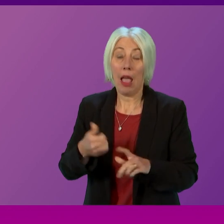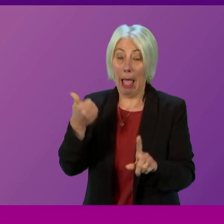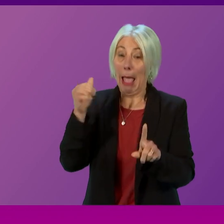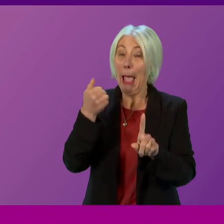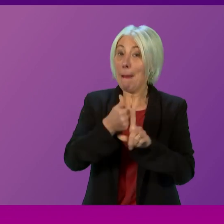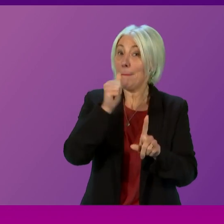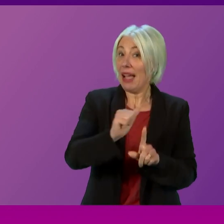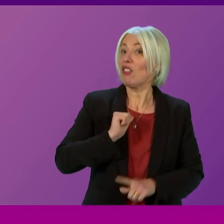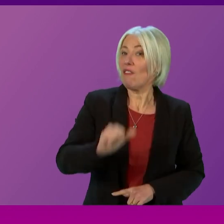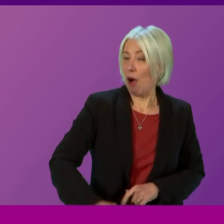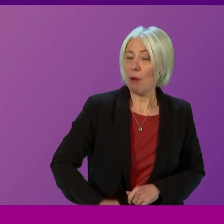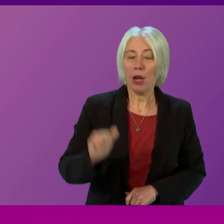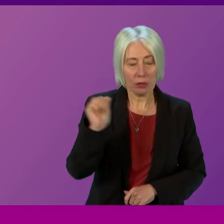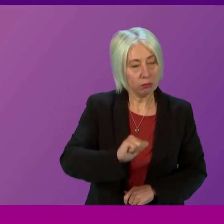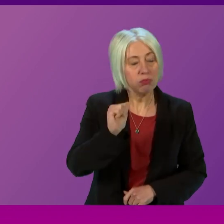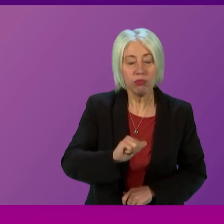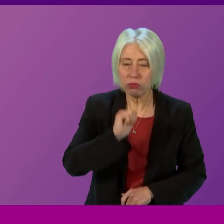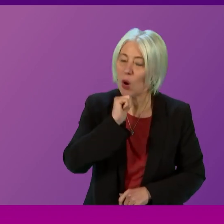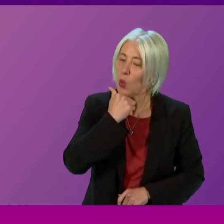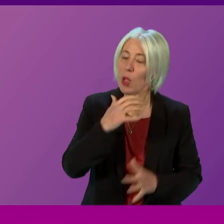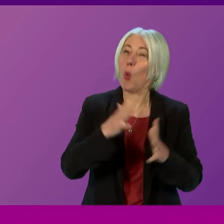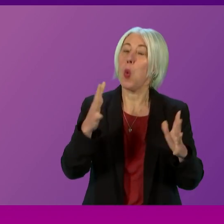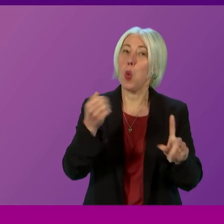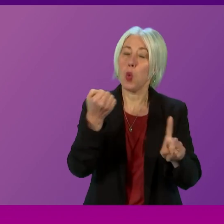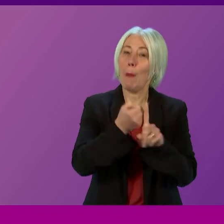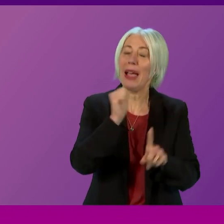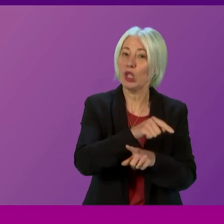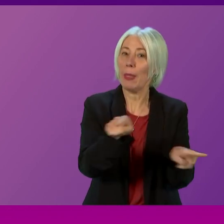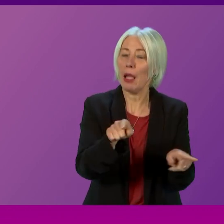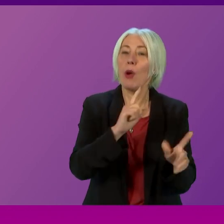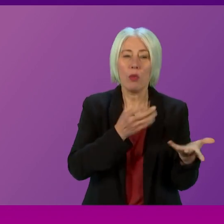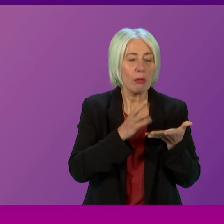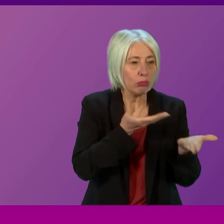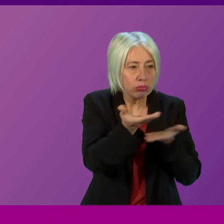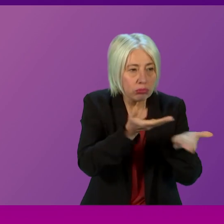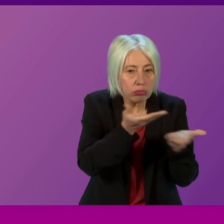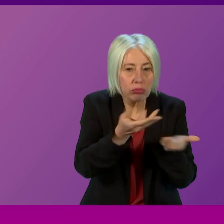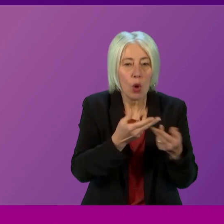It is absolutely right to say that this is having a big impact on farmers, and we will continue to liaise with the farming community on how we